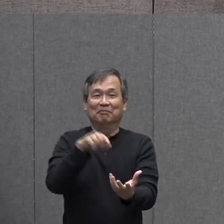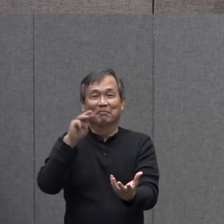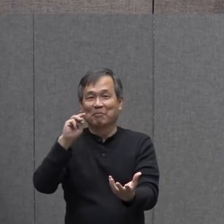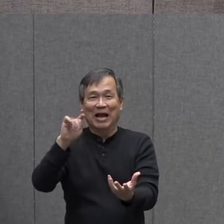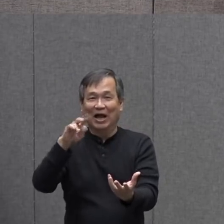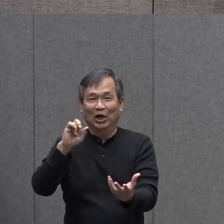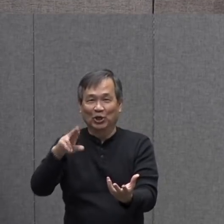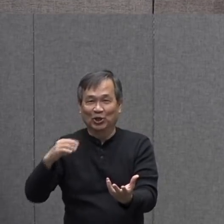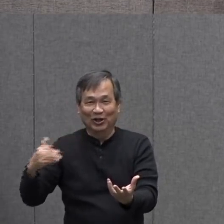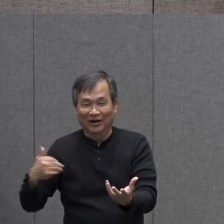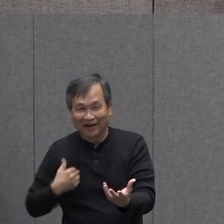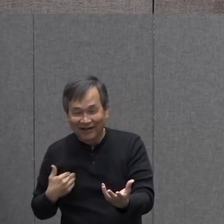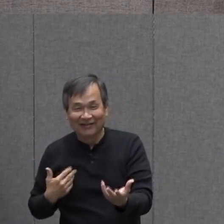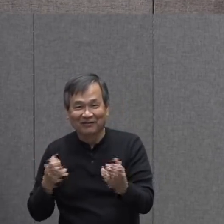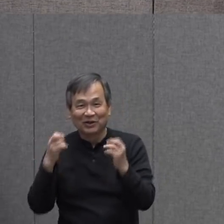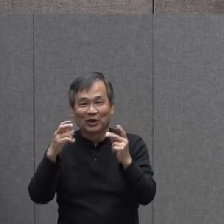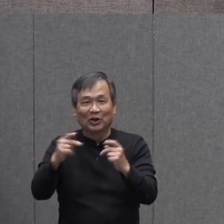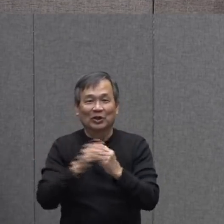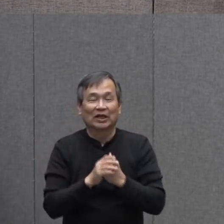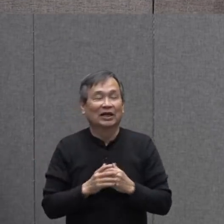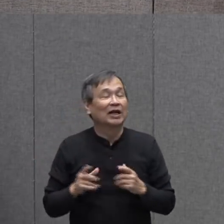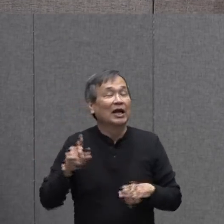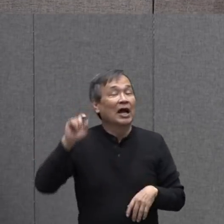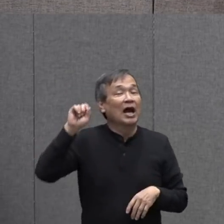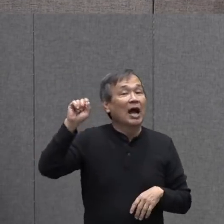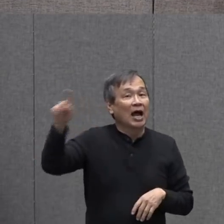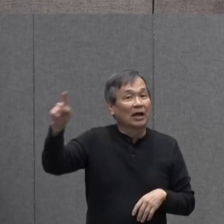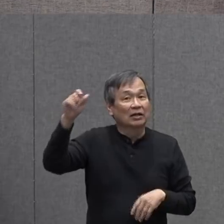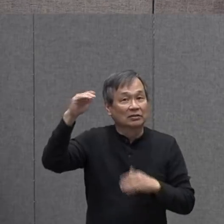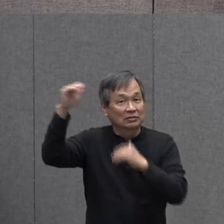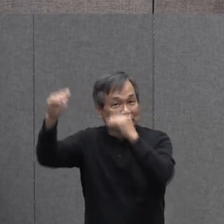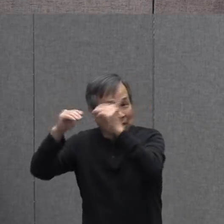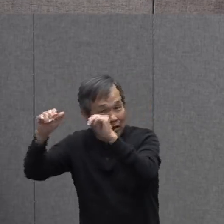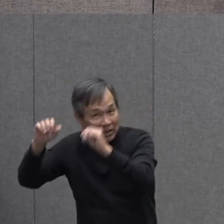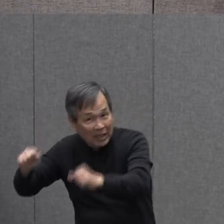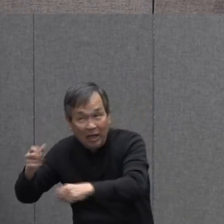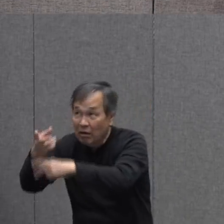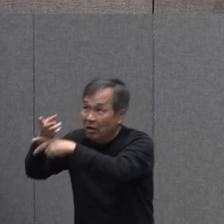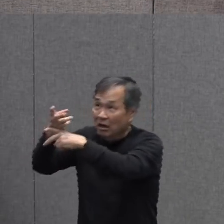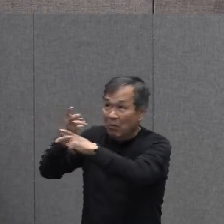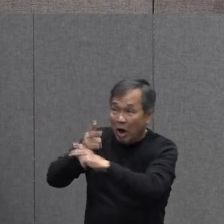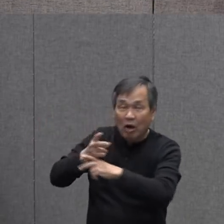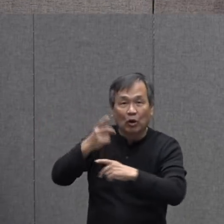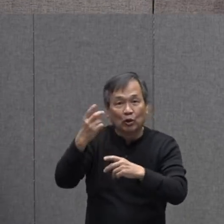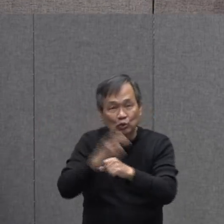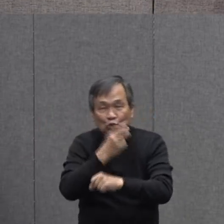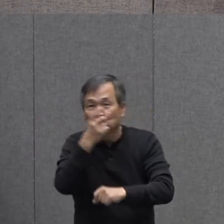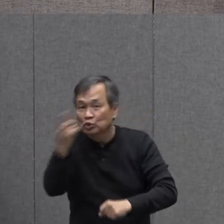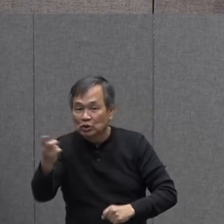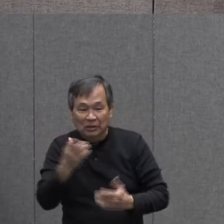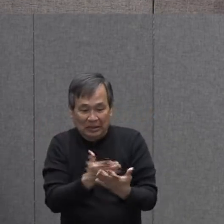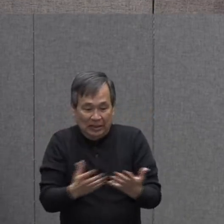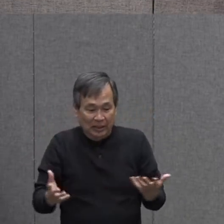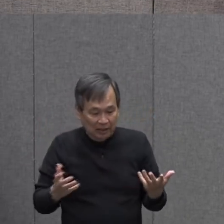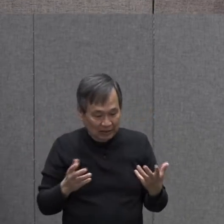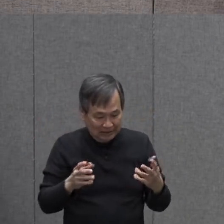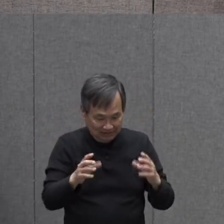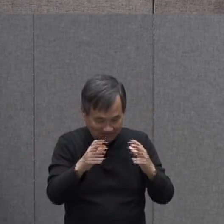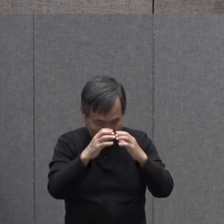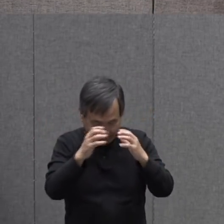Ask an adult if you can take something apart safely. Or take apart some toys that you have. And make it into a game.